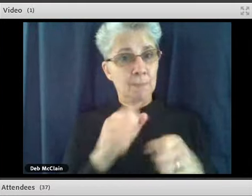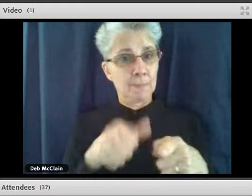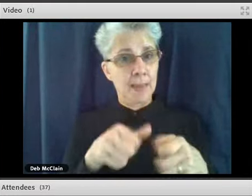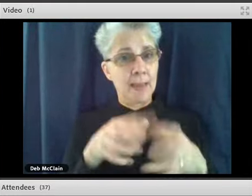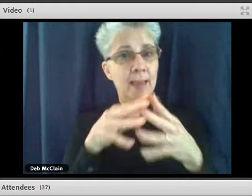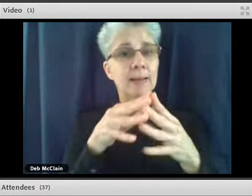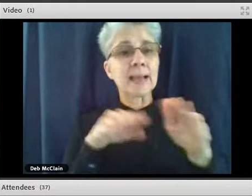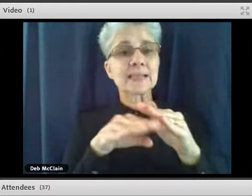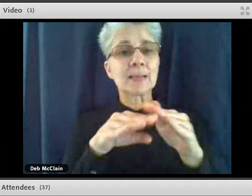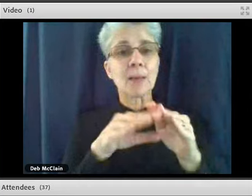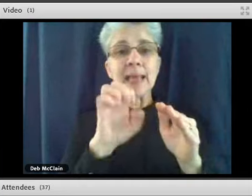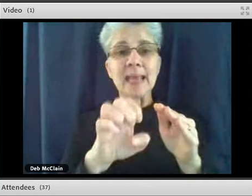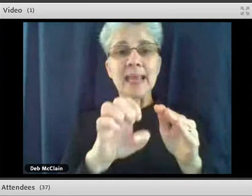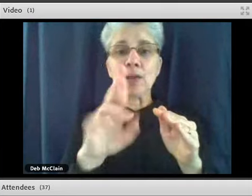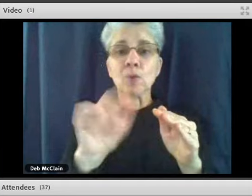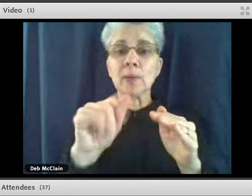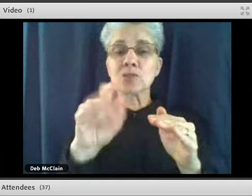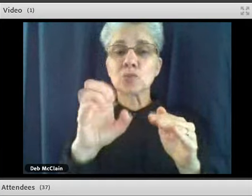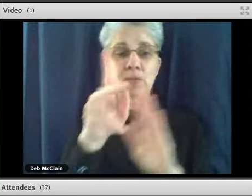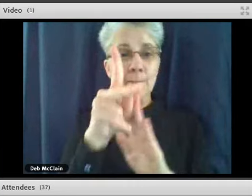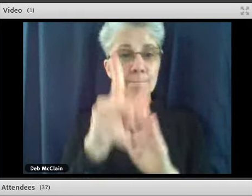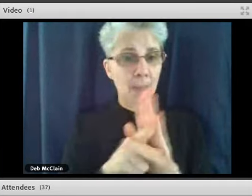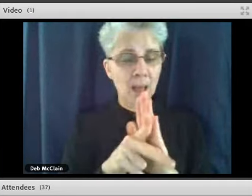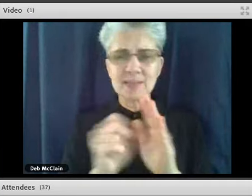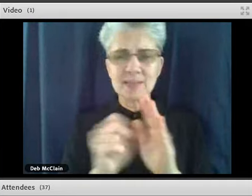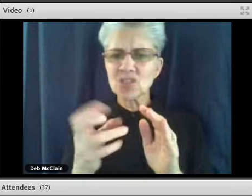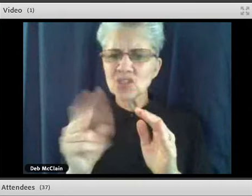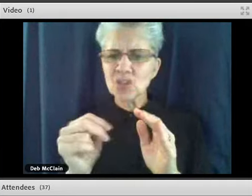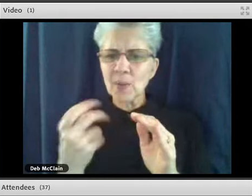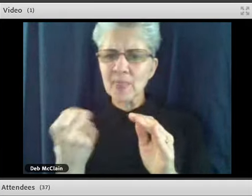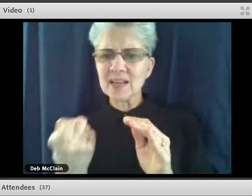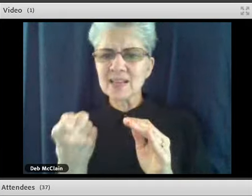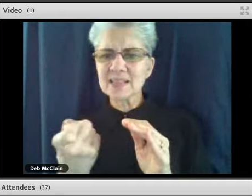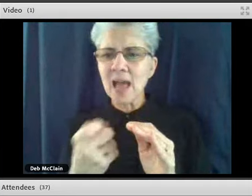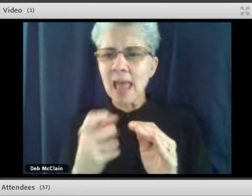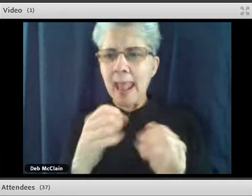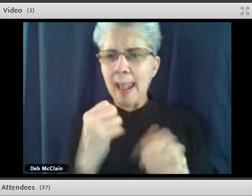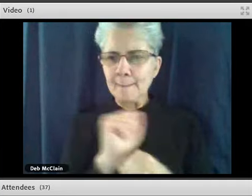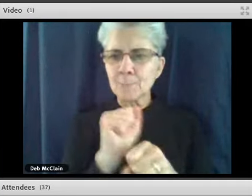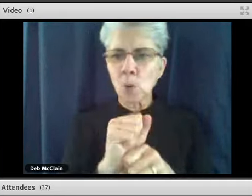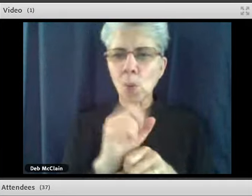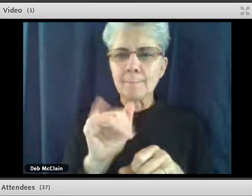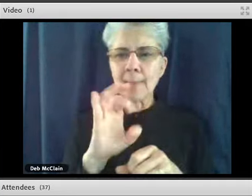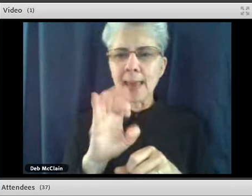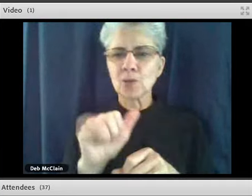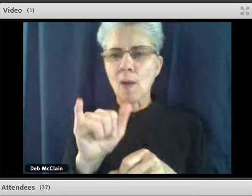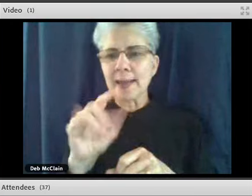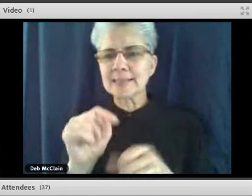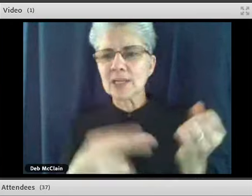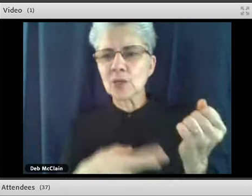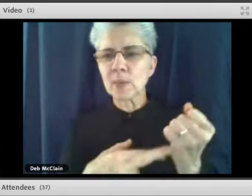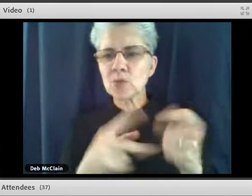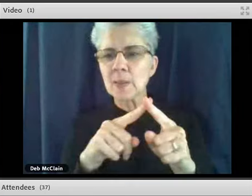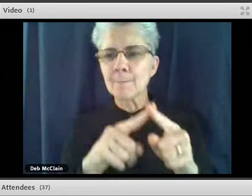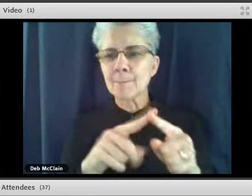You may also need to implement an accessible e-resource policy. Sharon says "there's literally an employee manual,